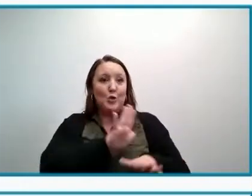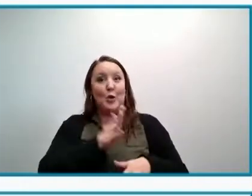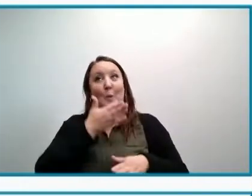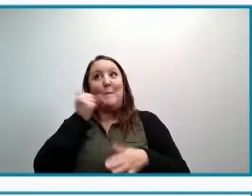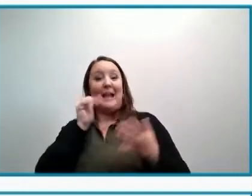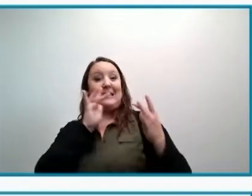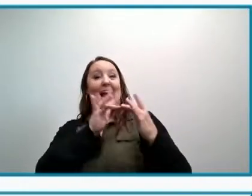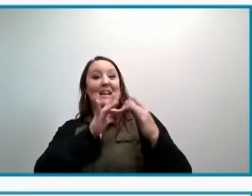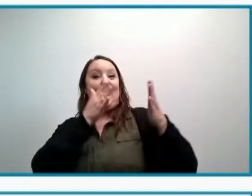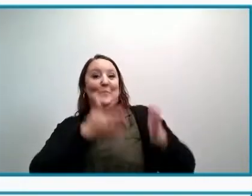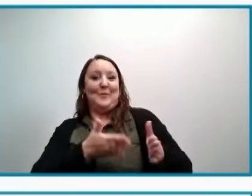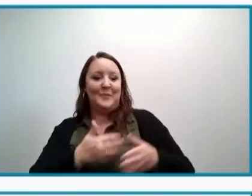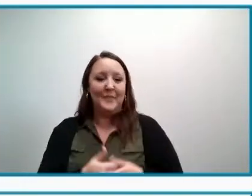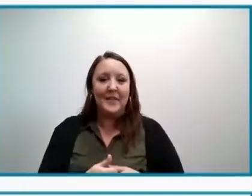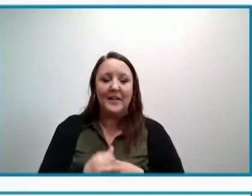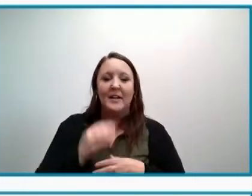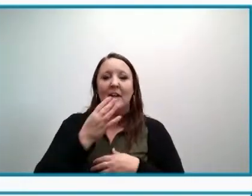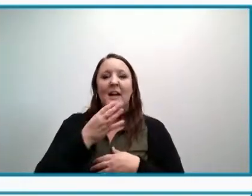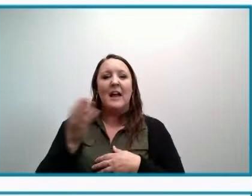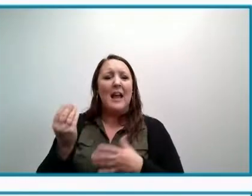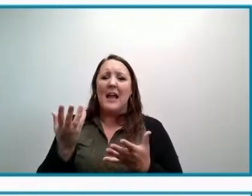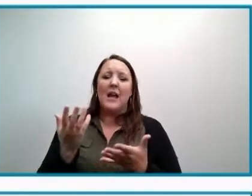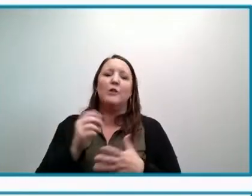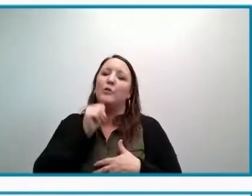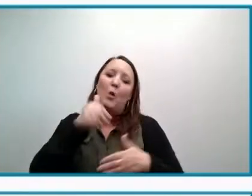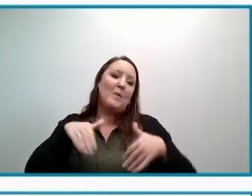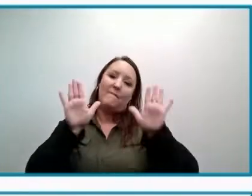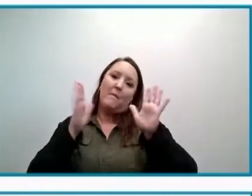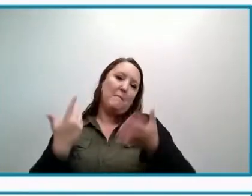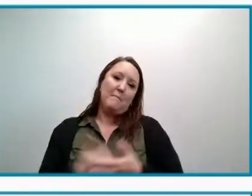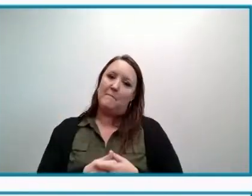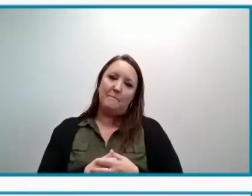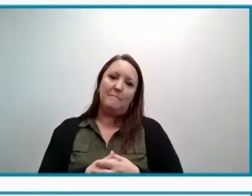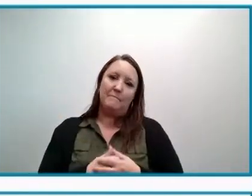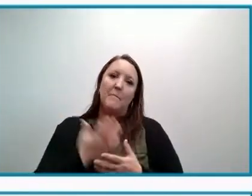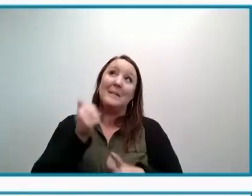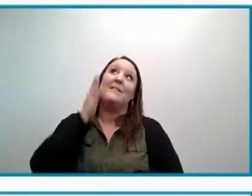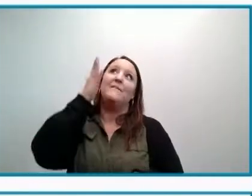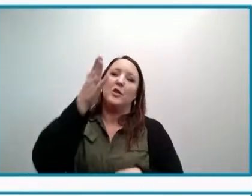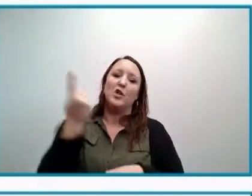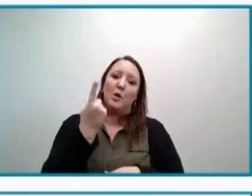and, and don't give up. Yeah. Cause eventually someone's going to answer the phone,